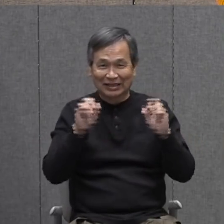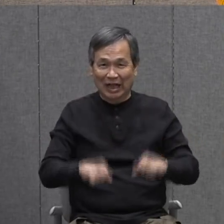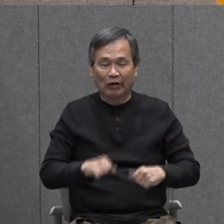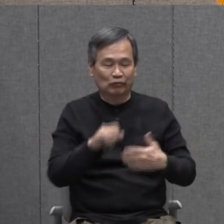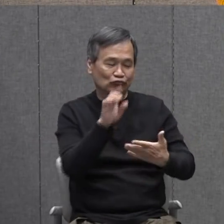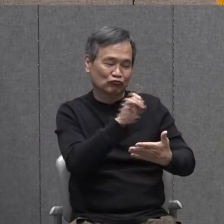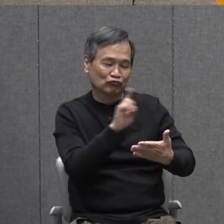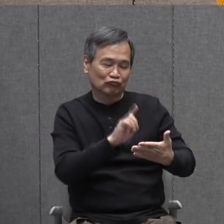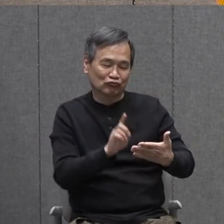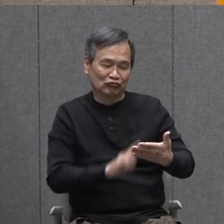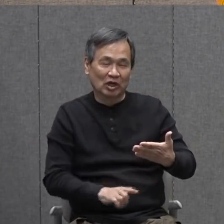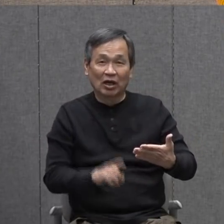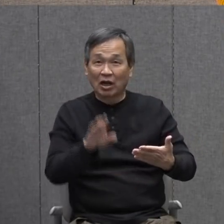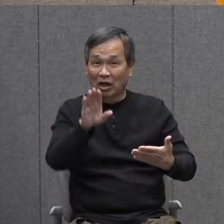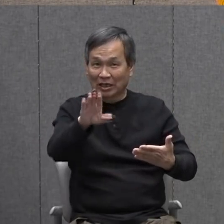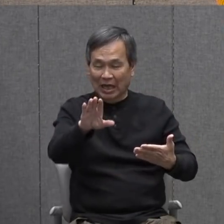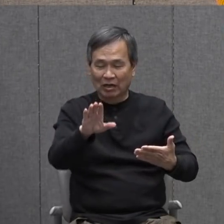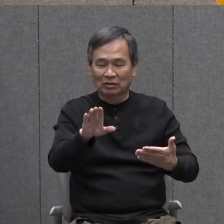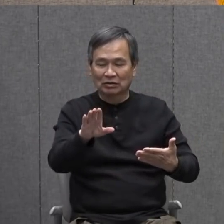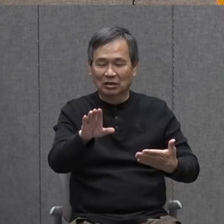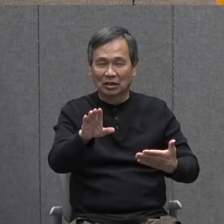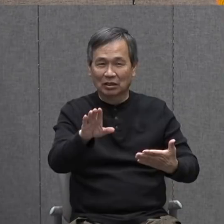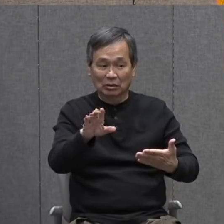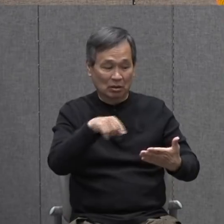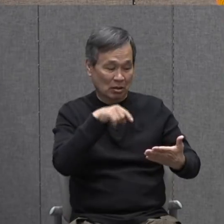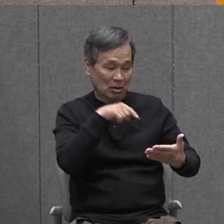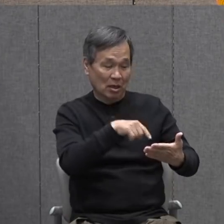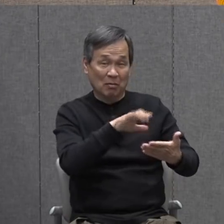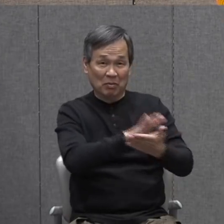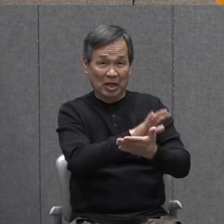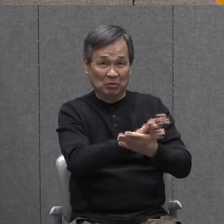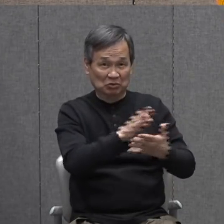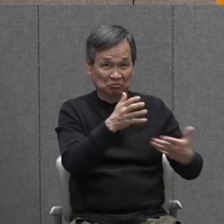For drawing materials, I wanted to give you some options.